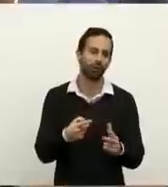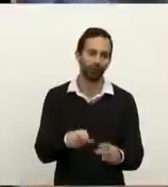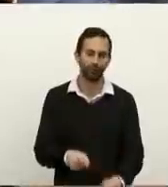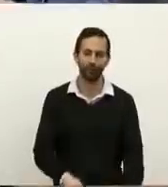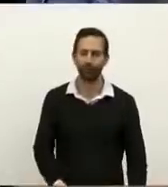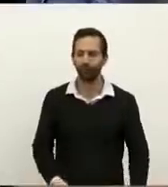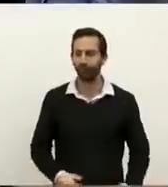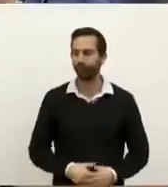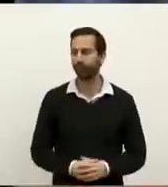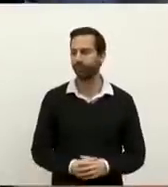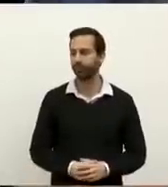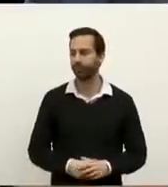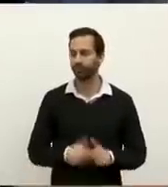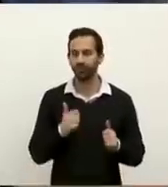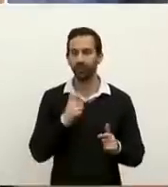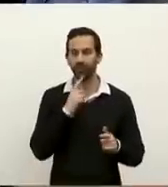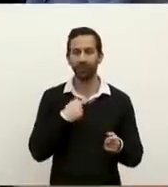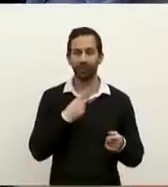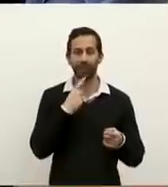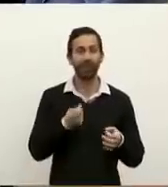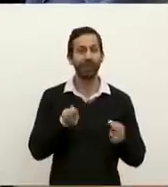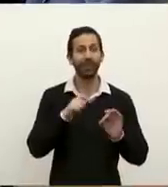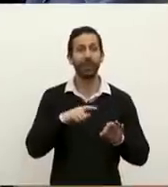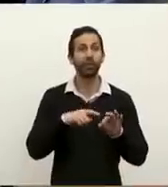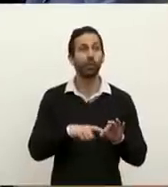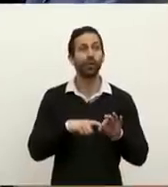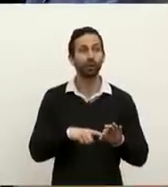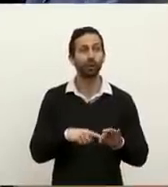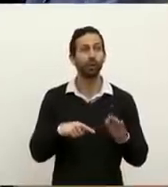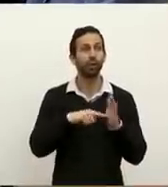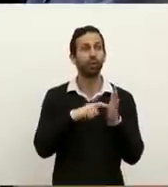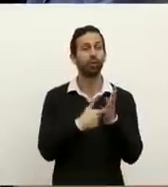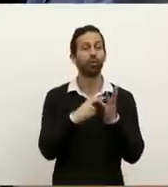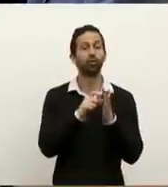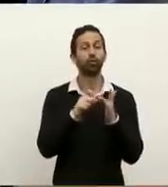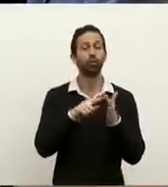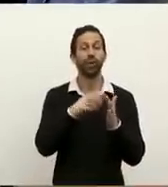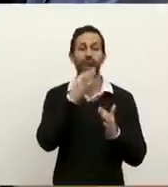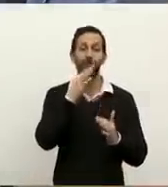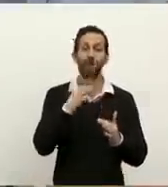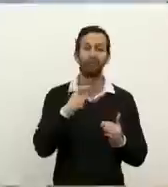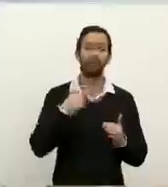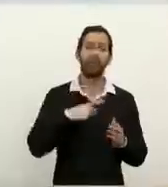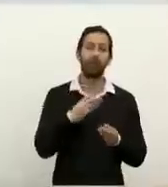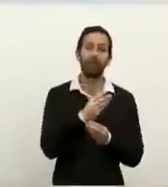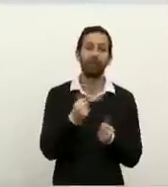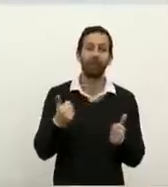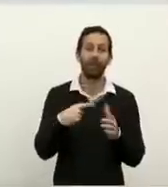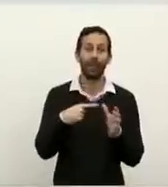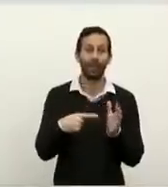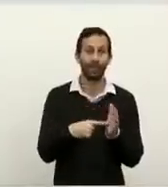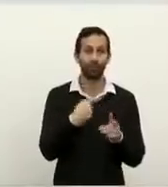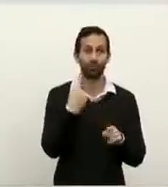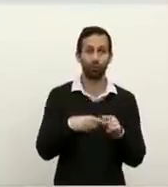Right. We might go to our next question. OK, Trudy asks "Why are some AT approved in some states